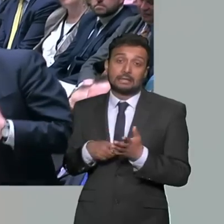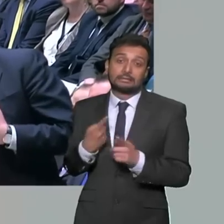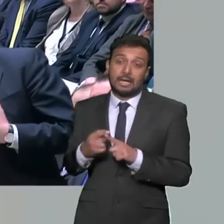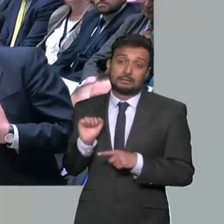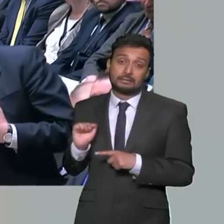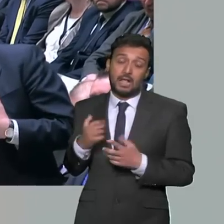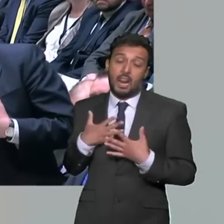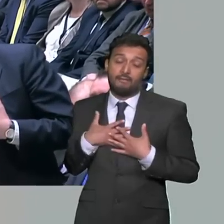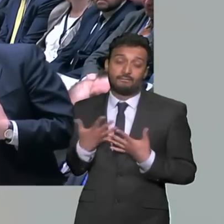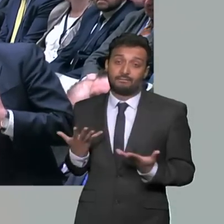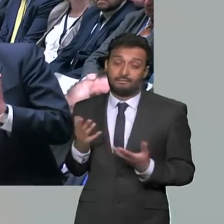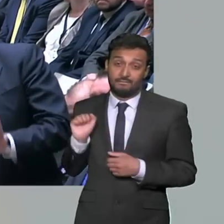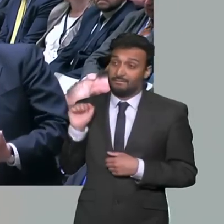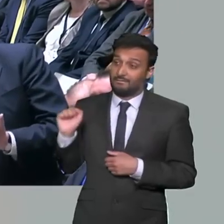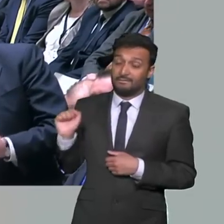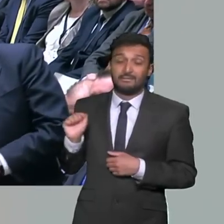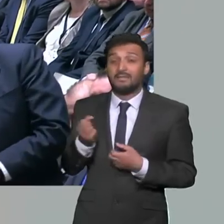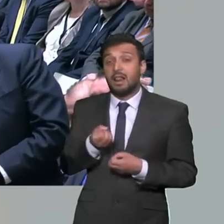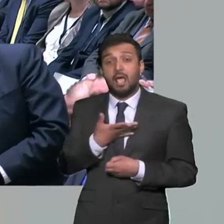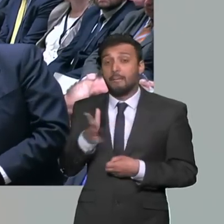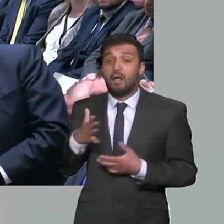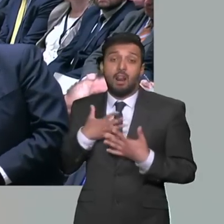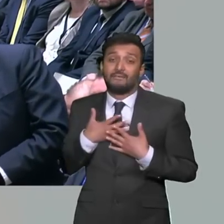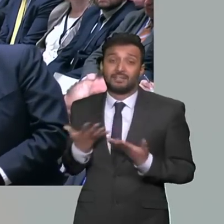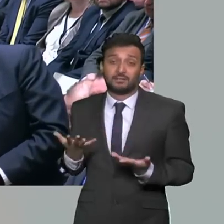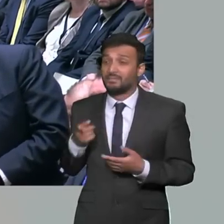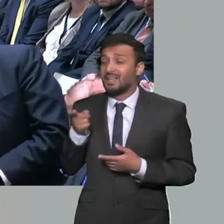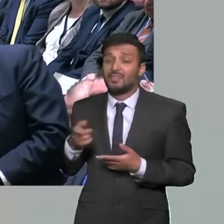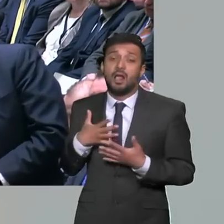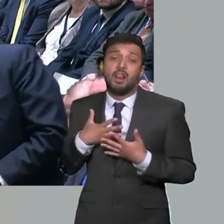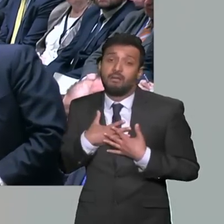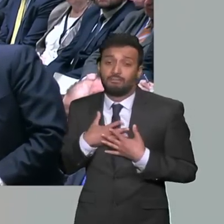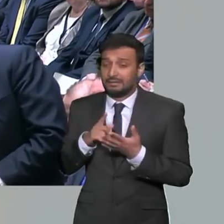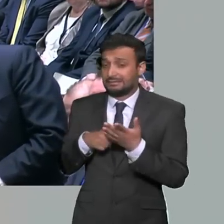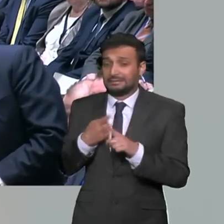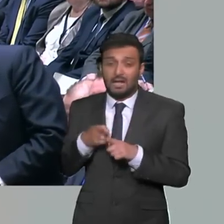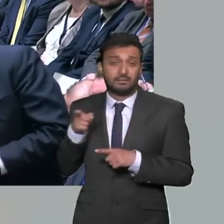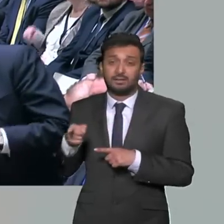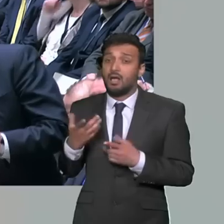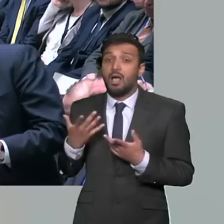Labour Members get off on it; they absolutely love to confiscate other people’s assets.